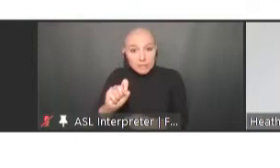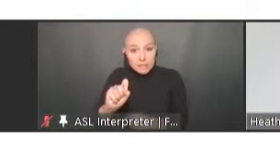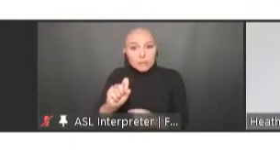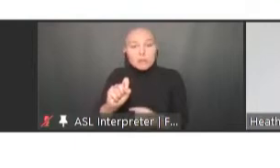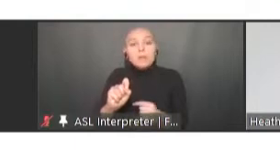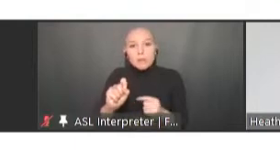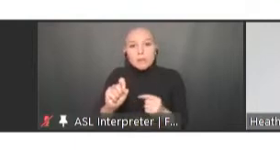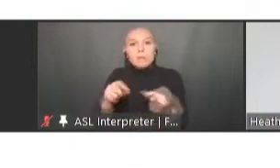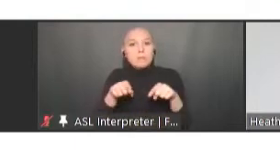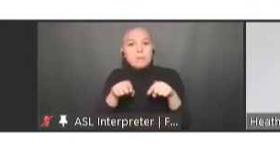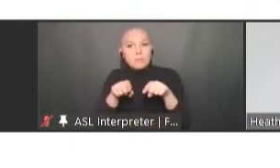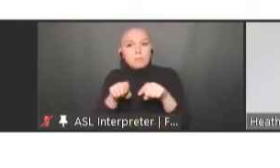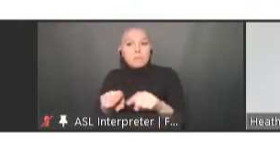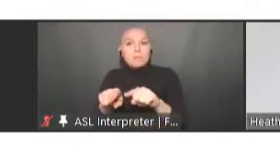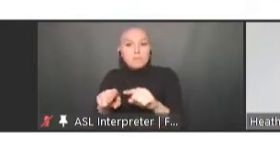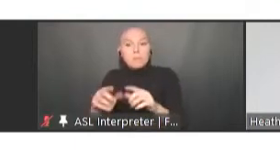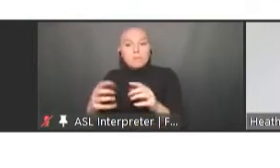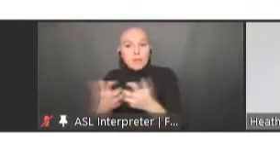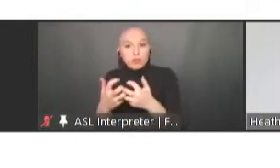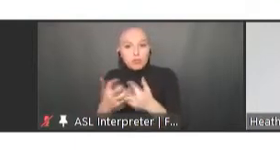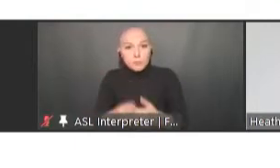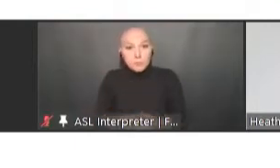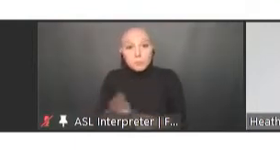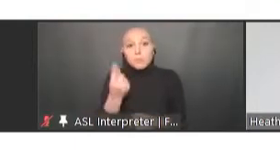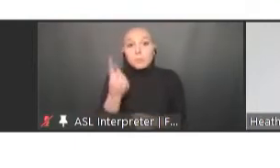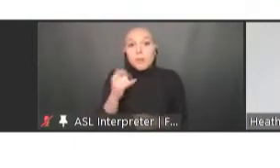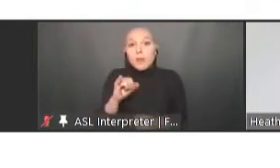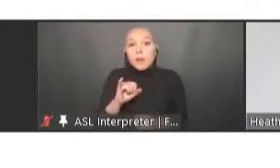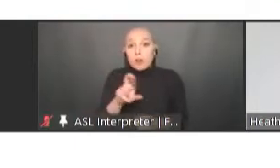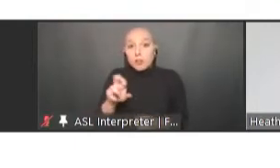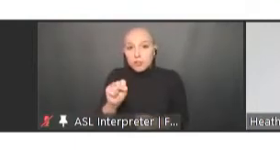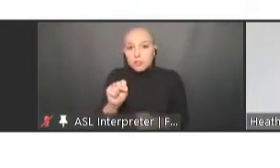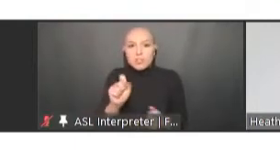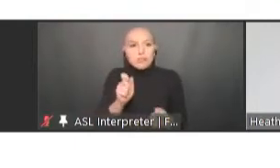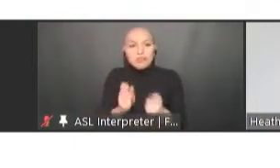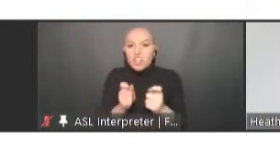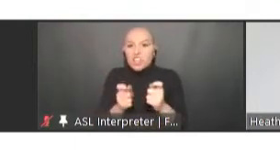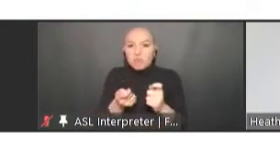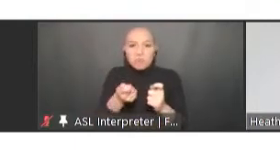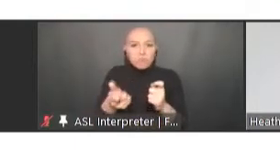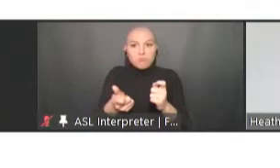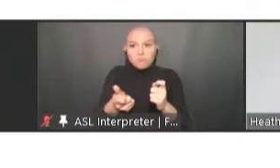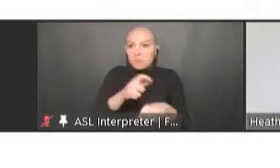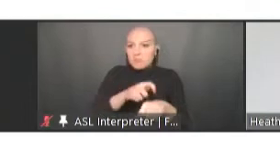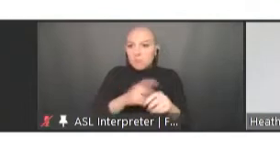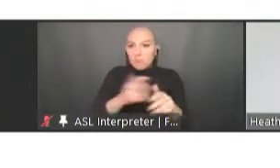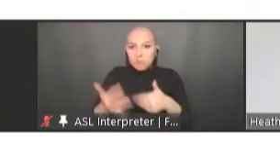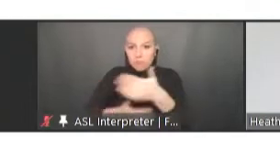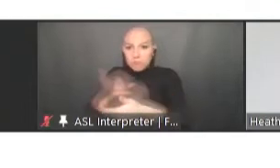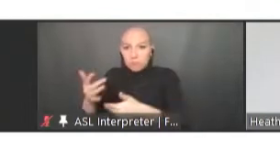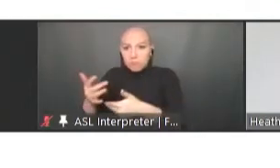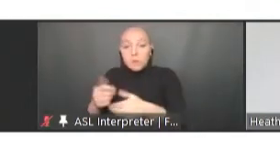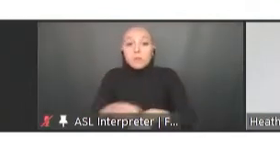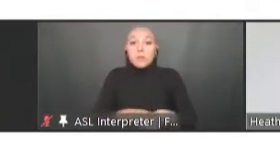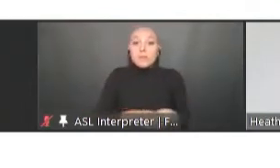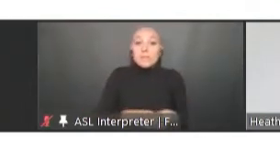IRR changed little over time. Differences in the IRRs between fully vaccinated persons with